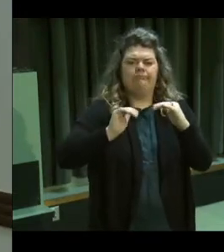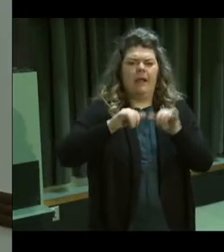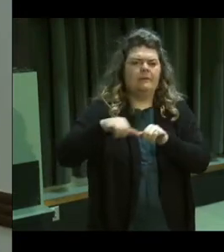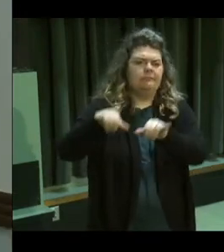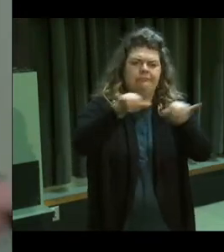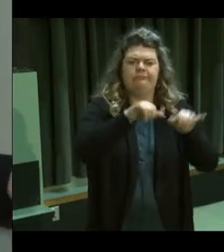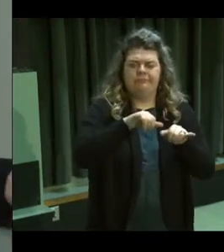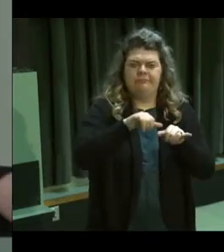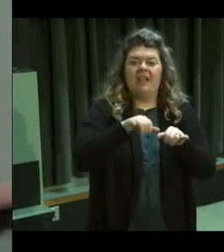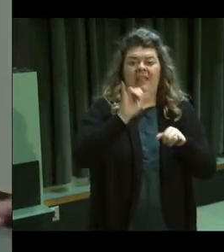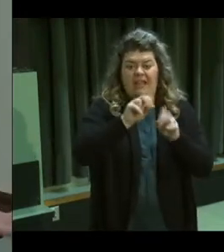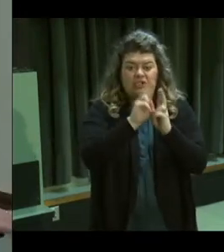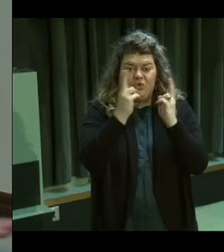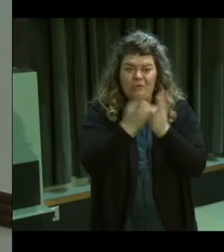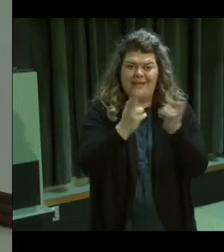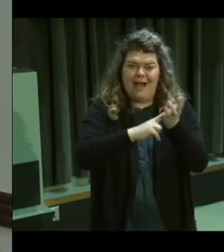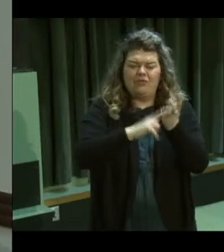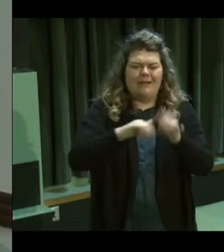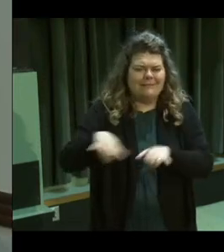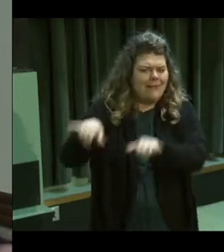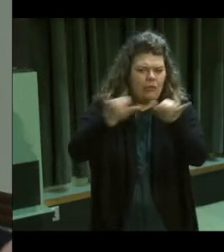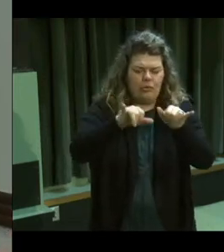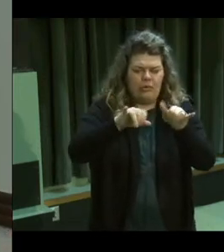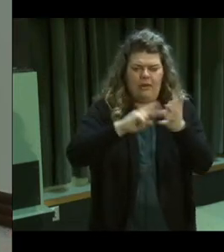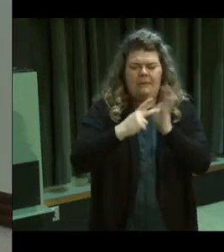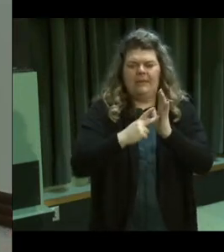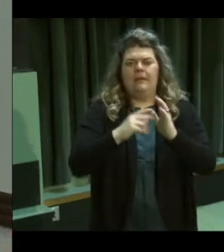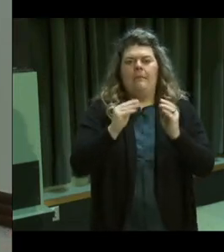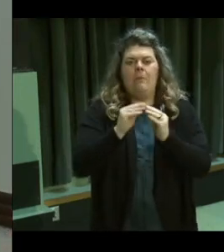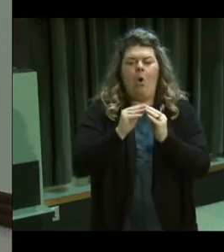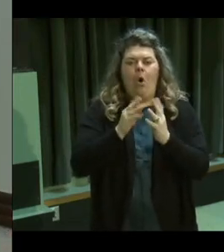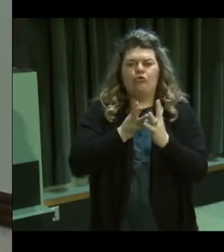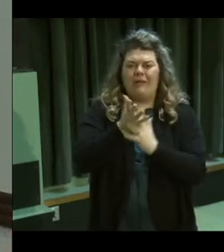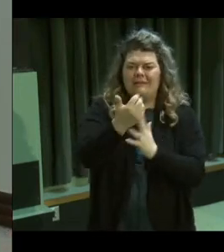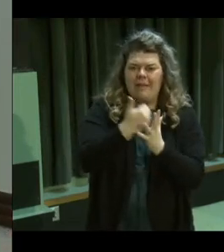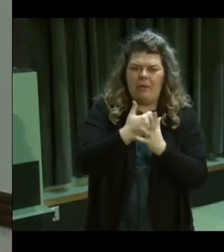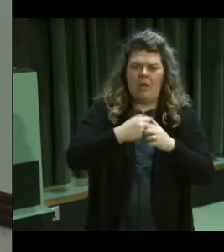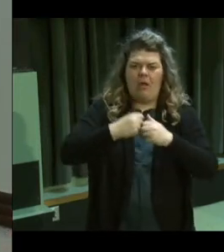because it's union contract standardized. They also make